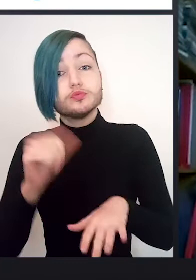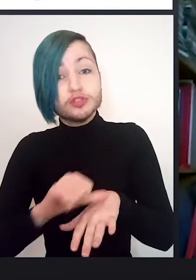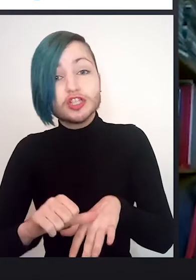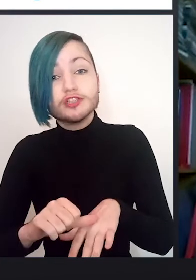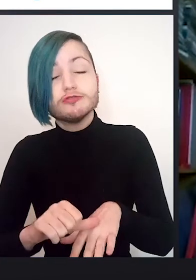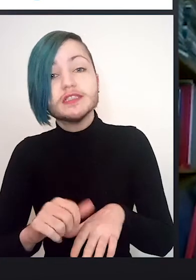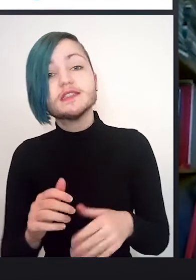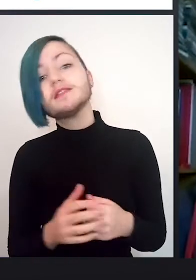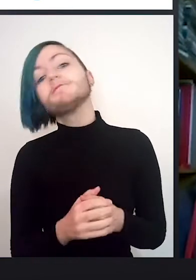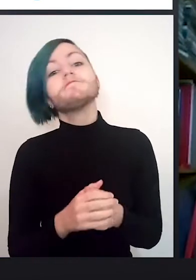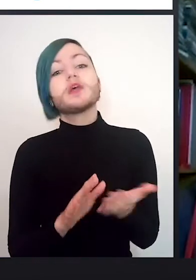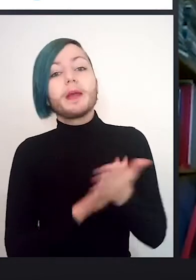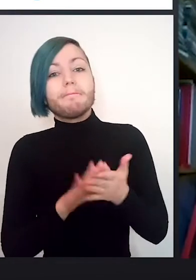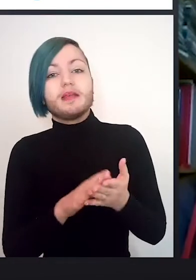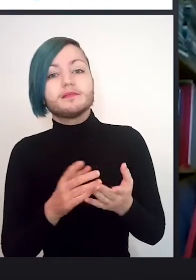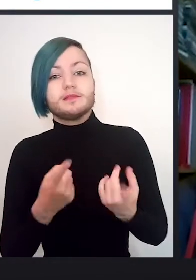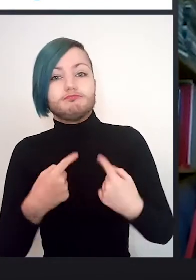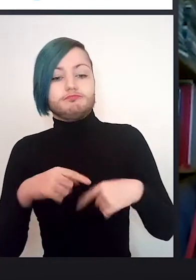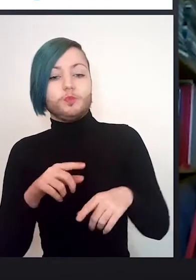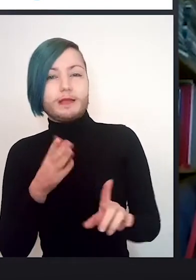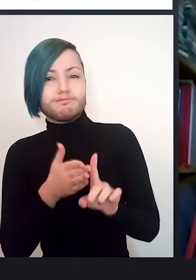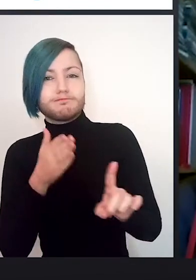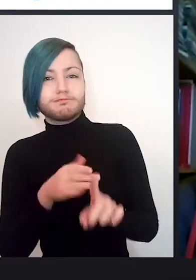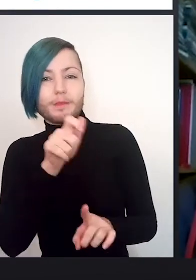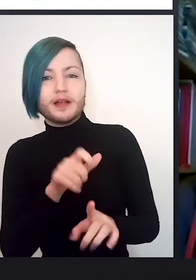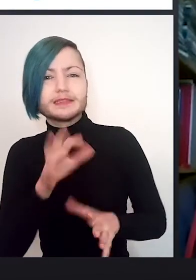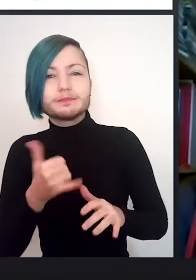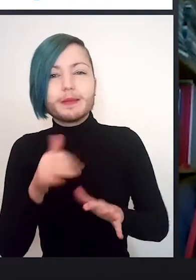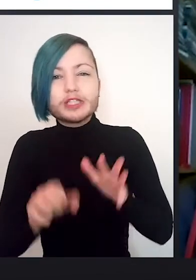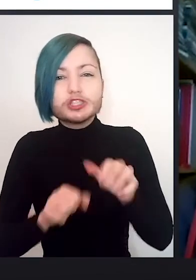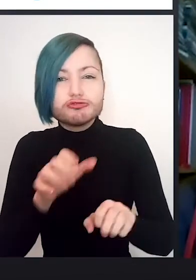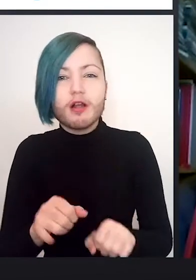So that we can identify anyone who might be struggling with particularly low energy,